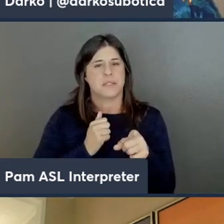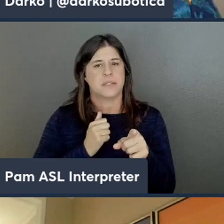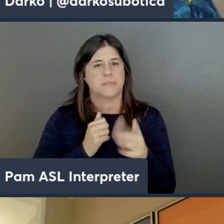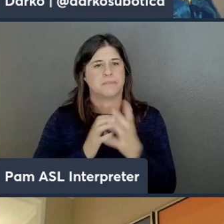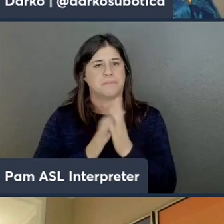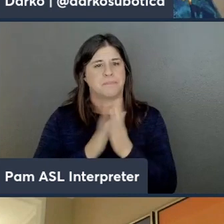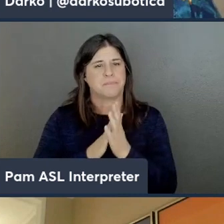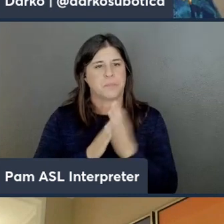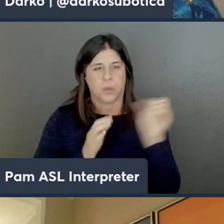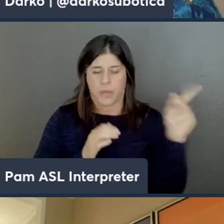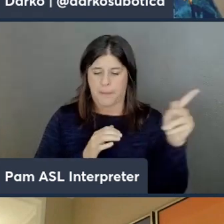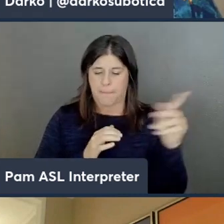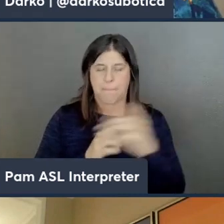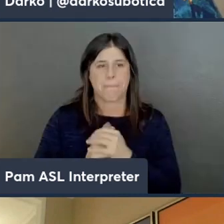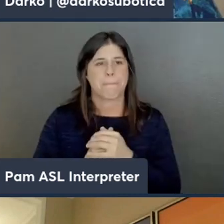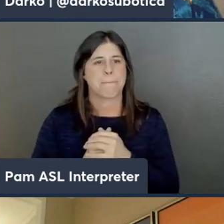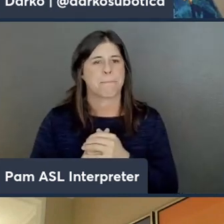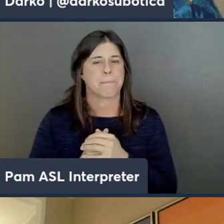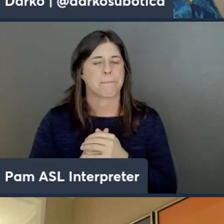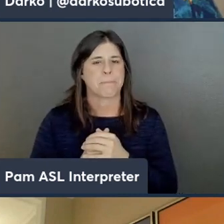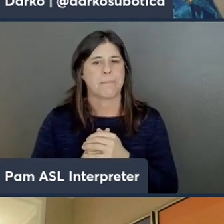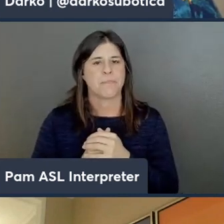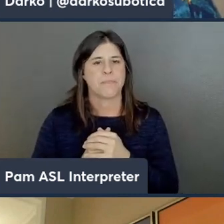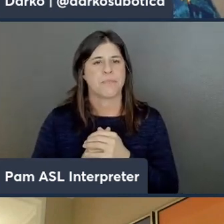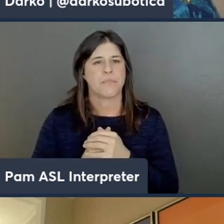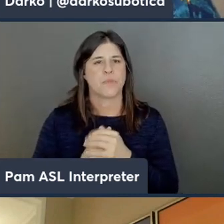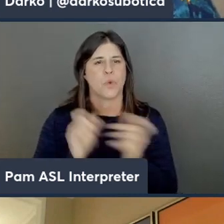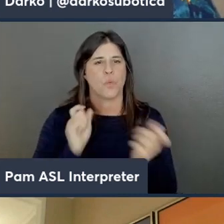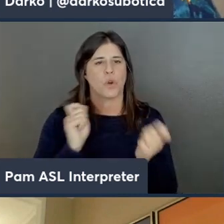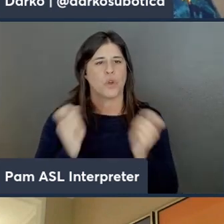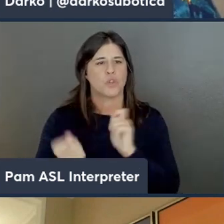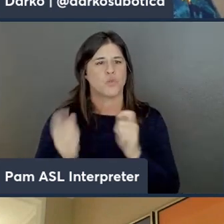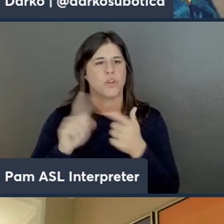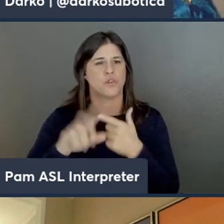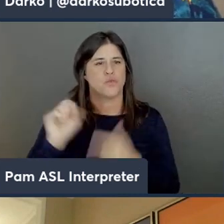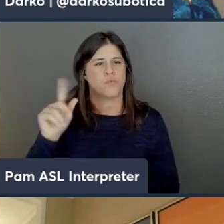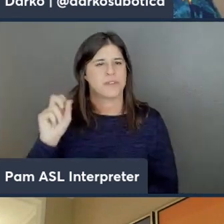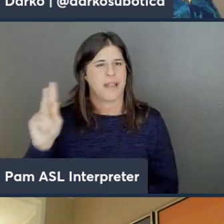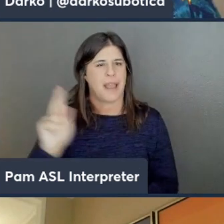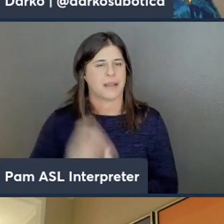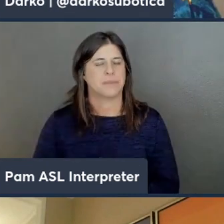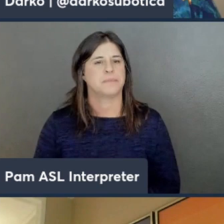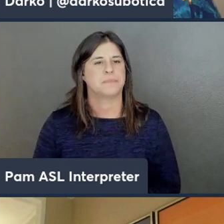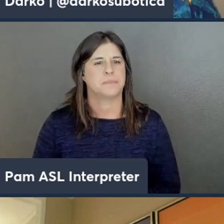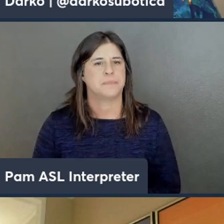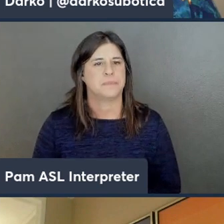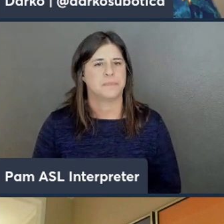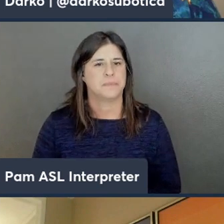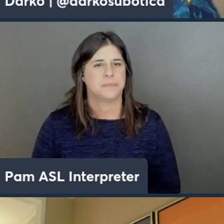Okay. And we're going to switch, to the Slack here. Okay.